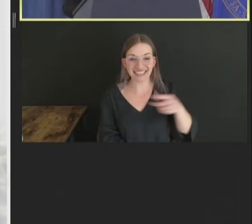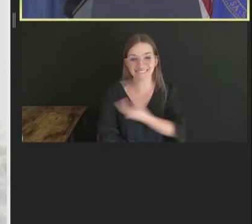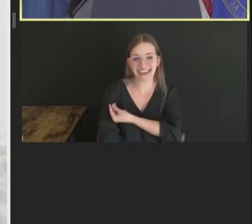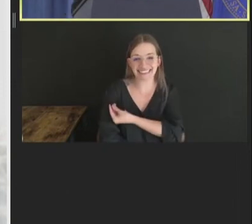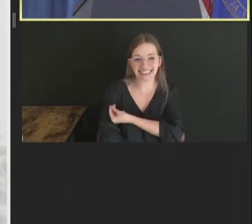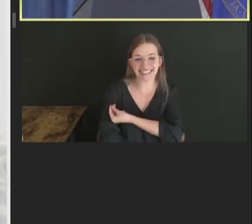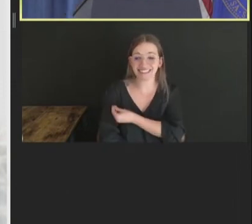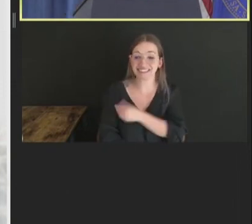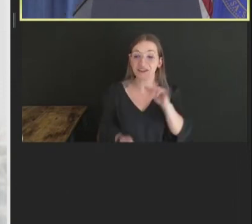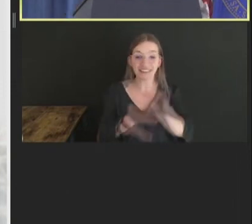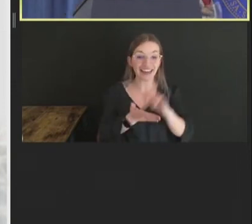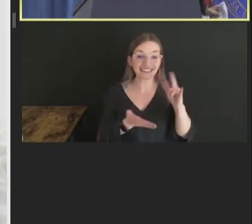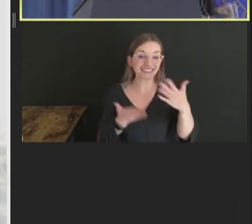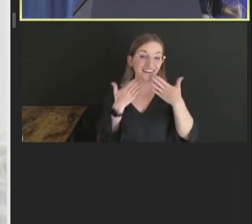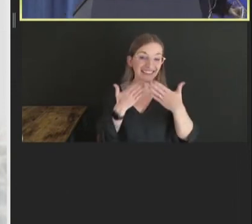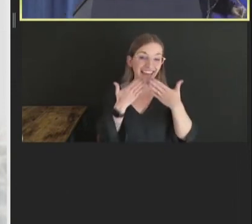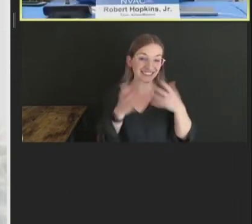Robert Hopkins: Thank you very much.